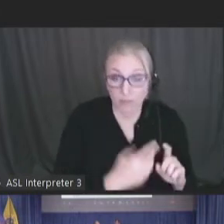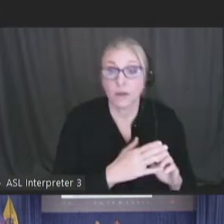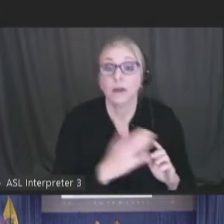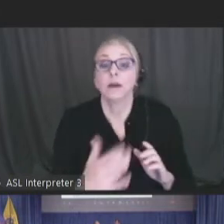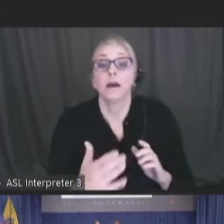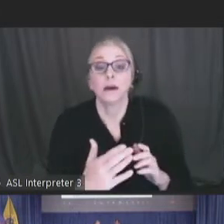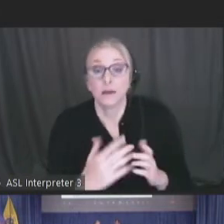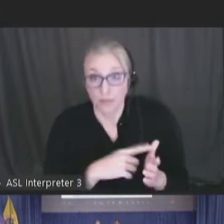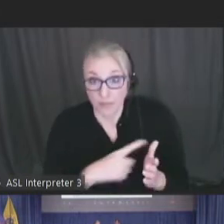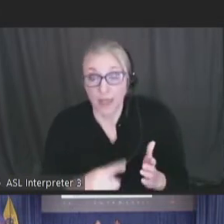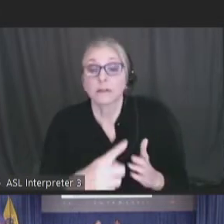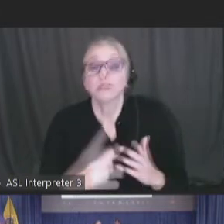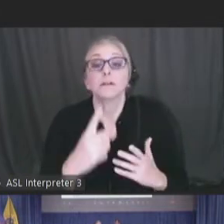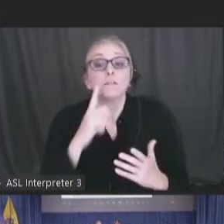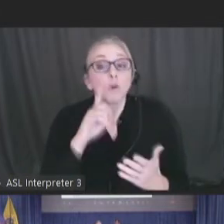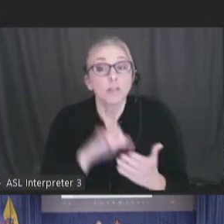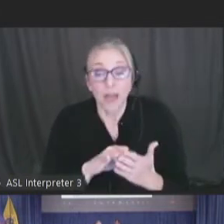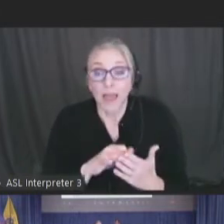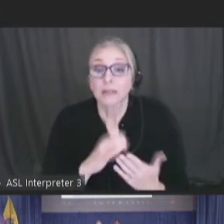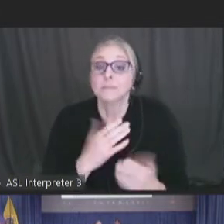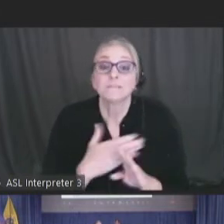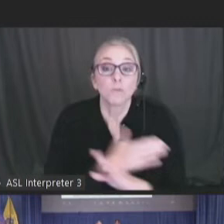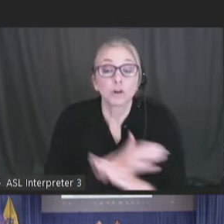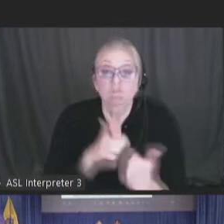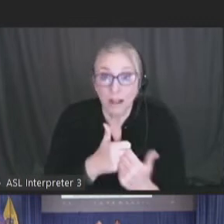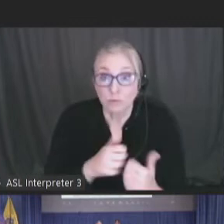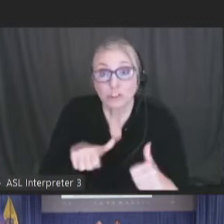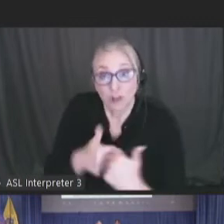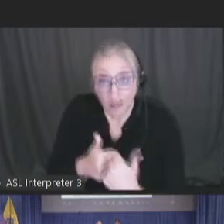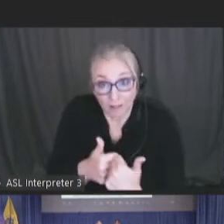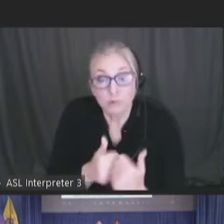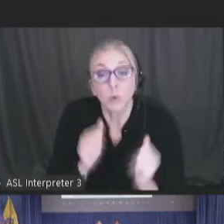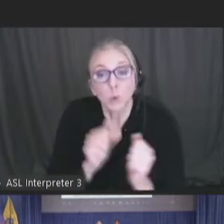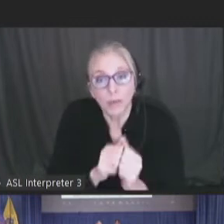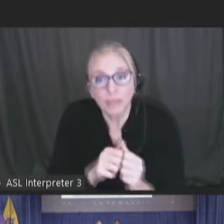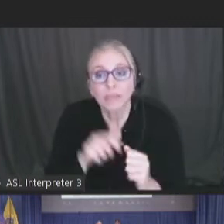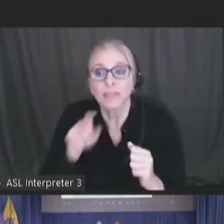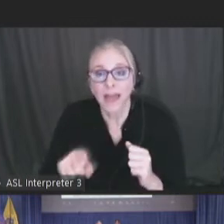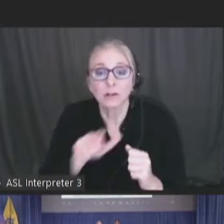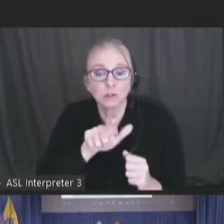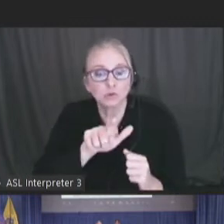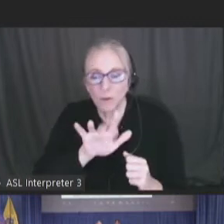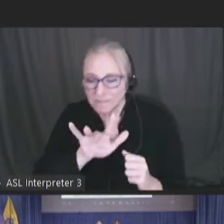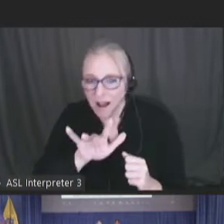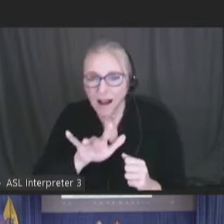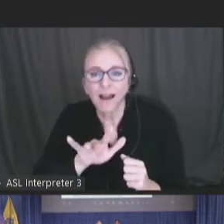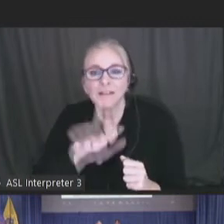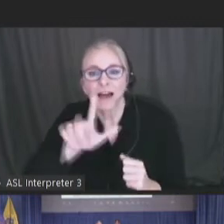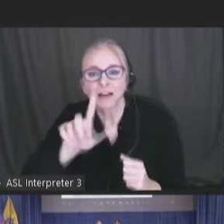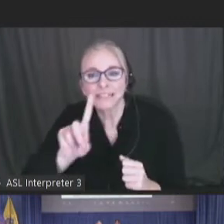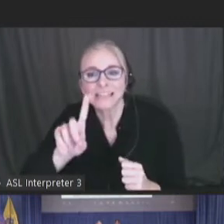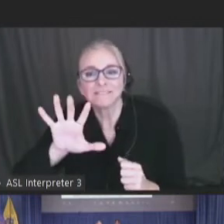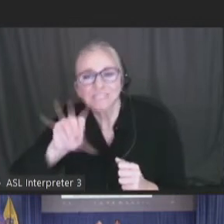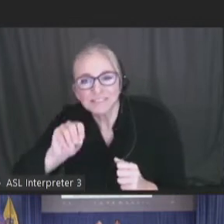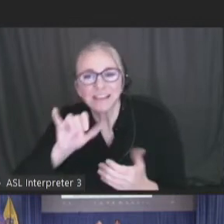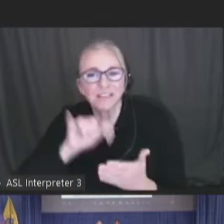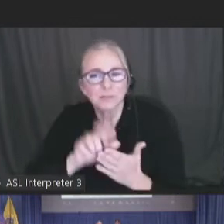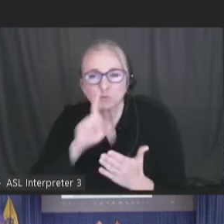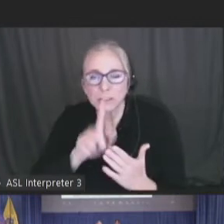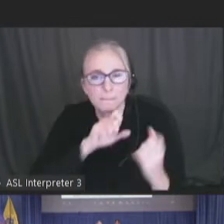antibody studies before a challenge. We challenged with a 25LD50, which is a very potent challenge.